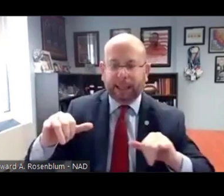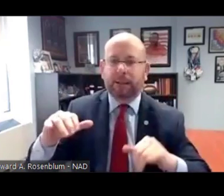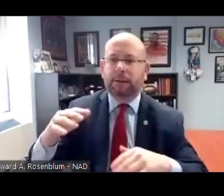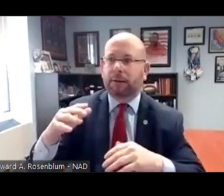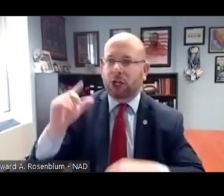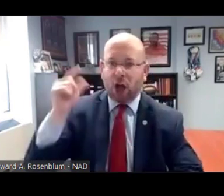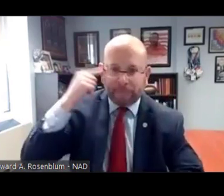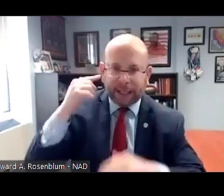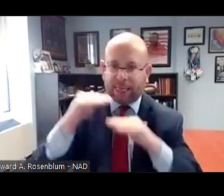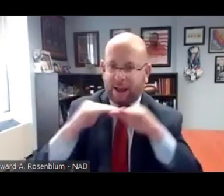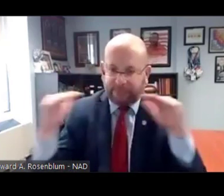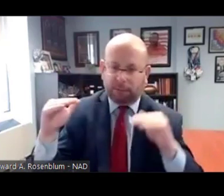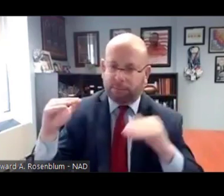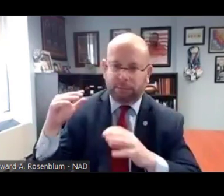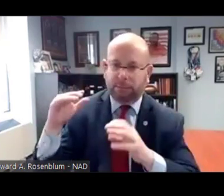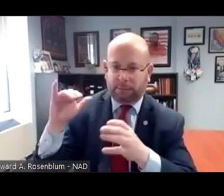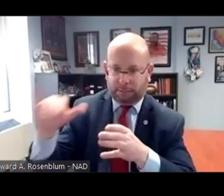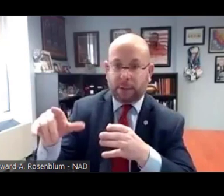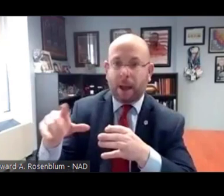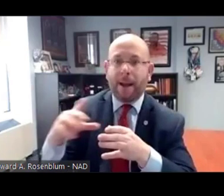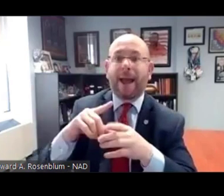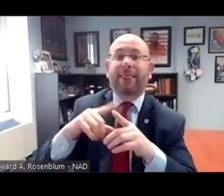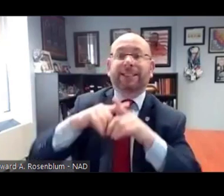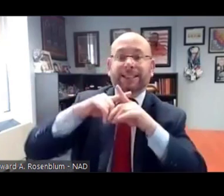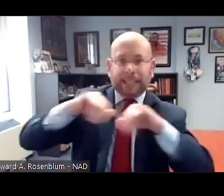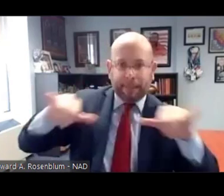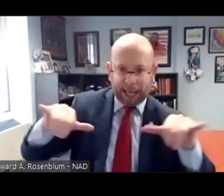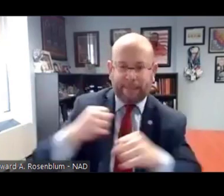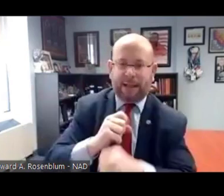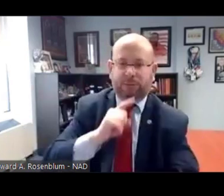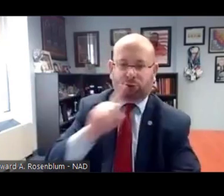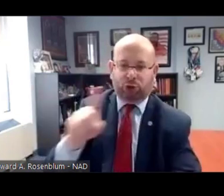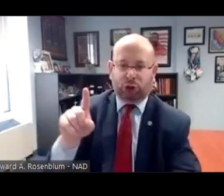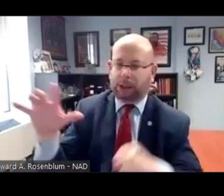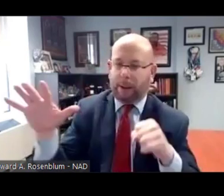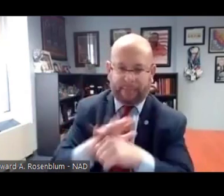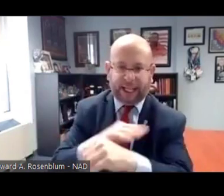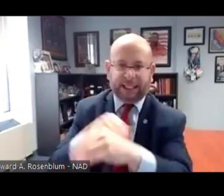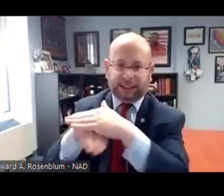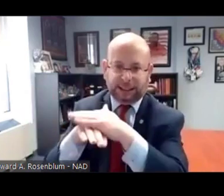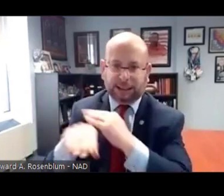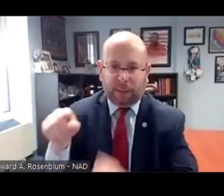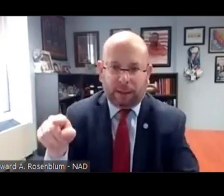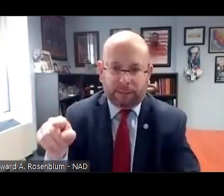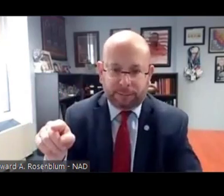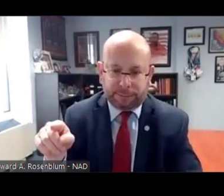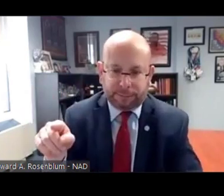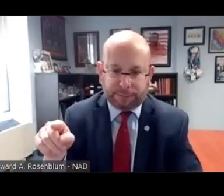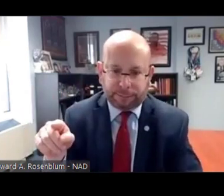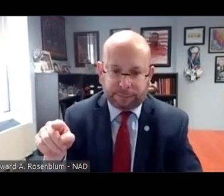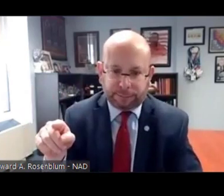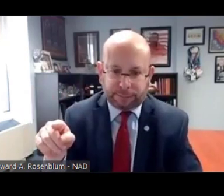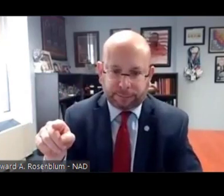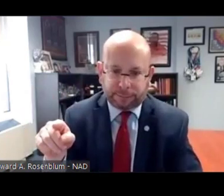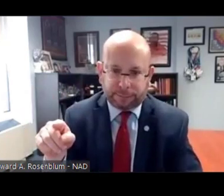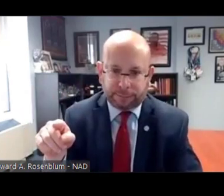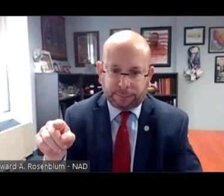The mind set, the system itself, should be completely accessible.